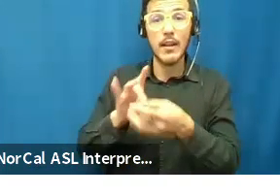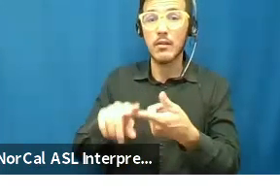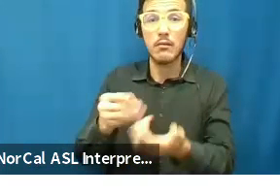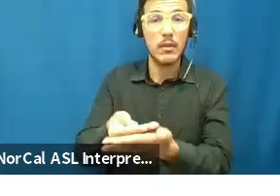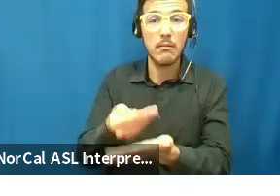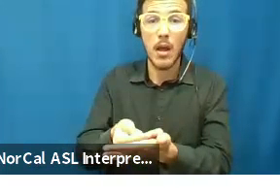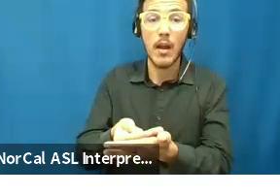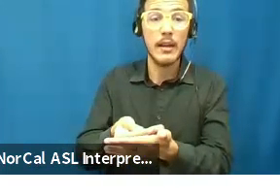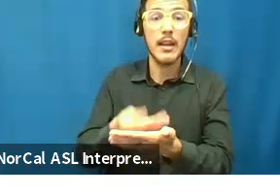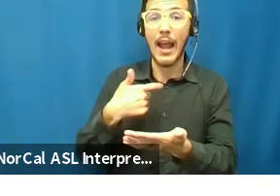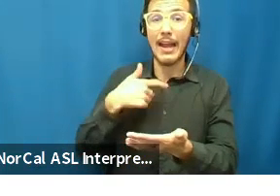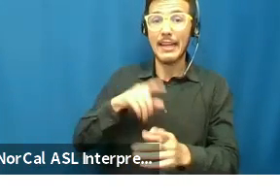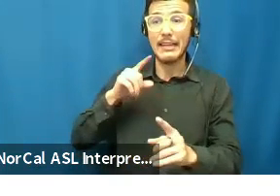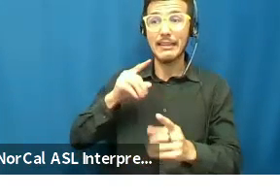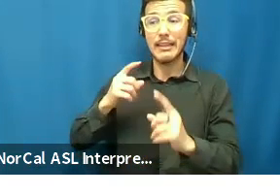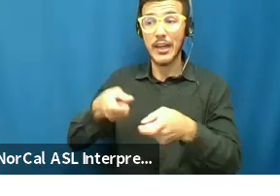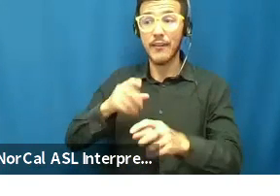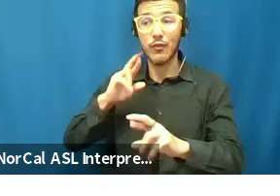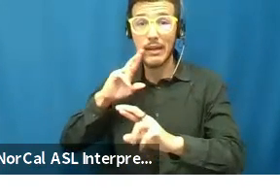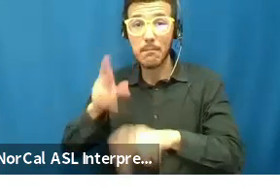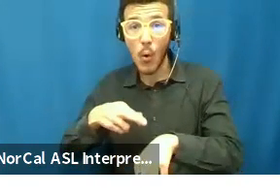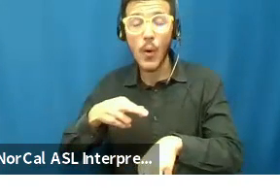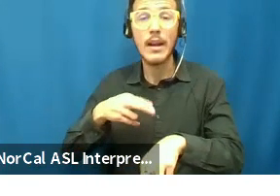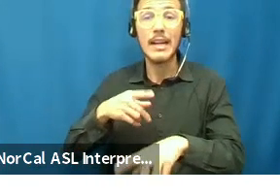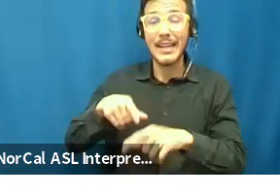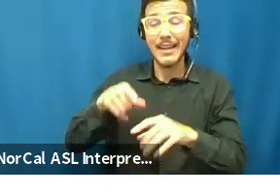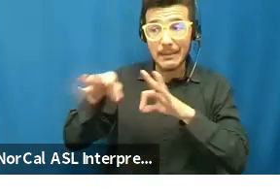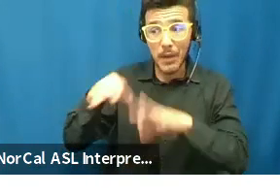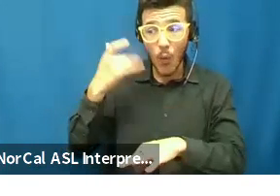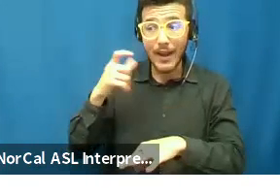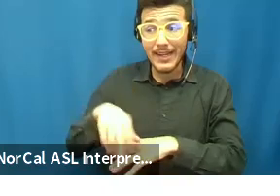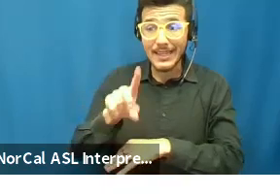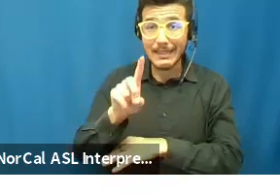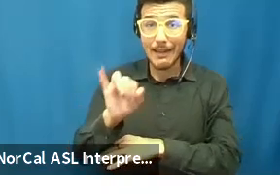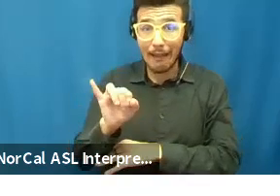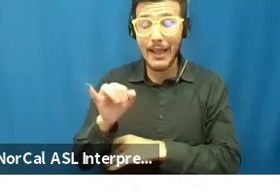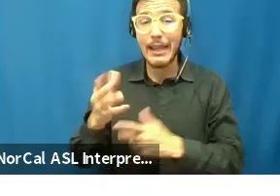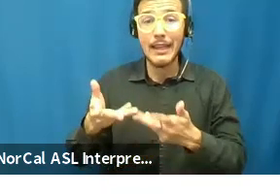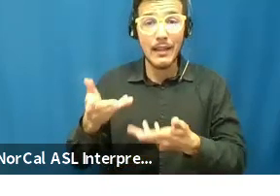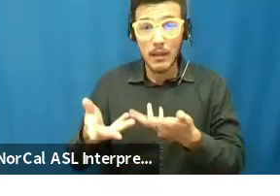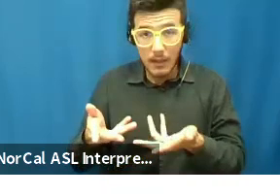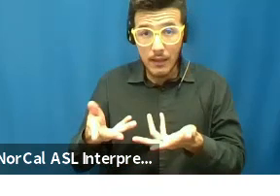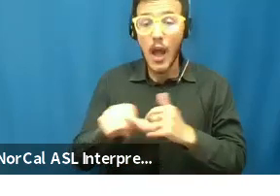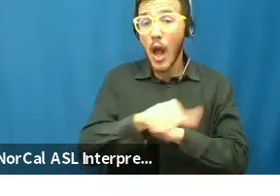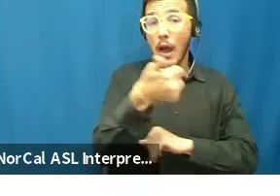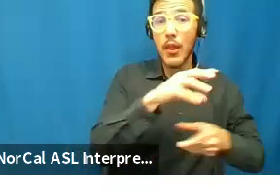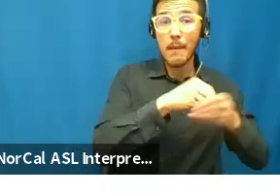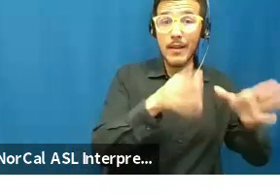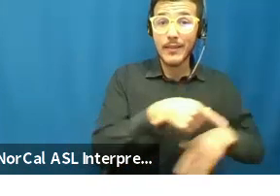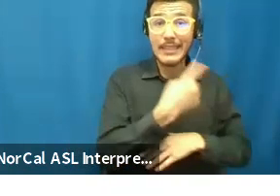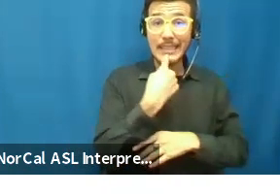why I had to provide a deaf interpreter. Another participant reported, accessibility is expensive.